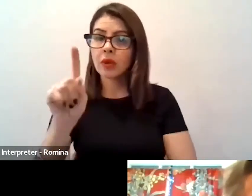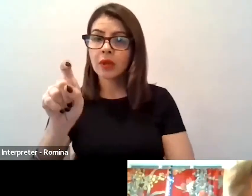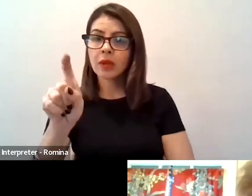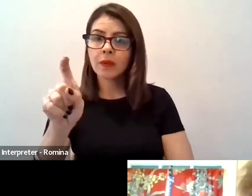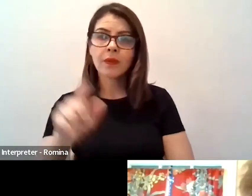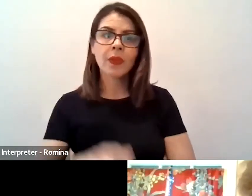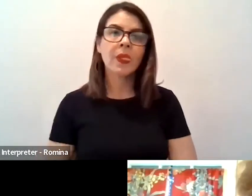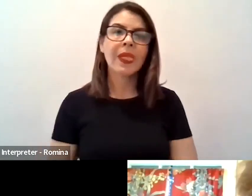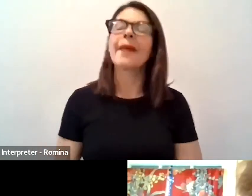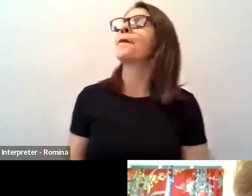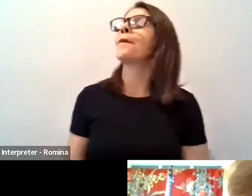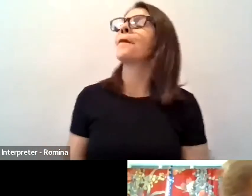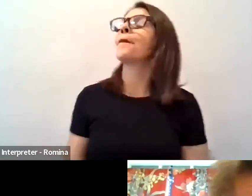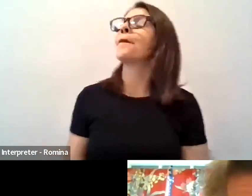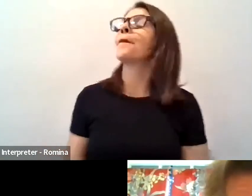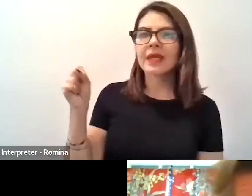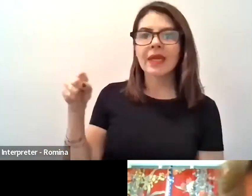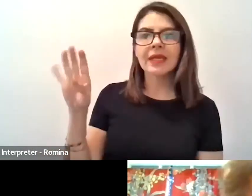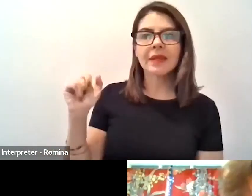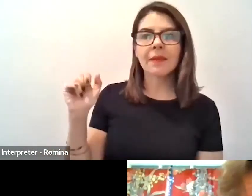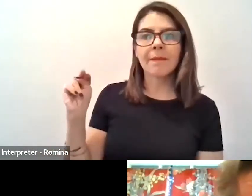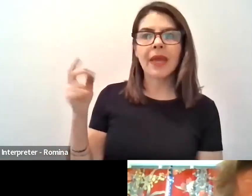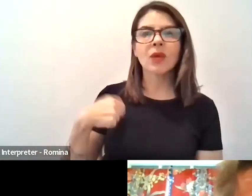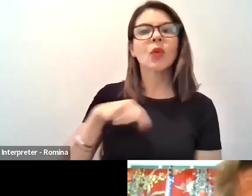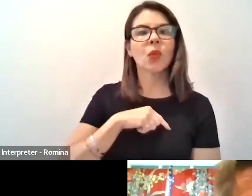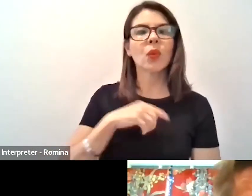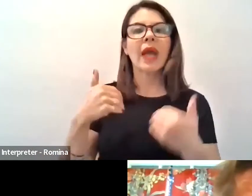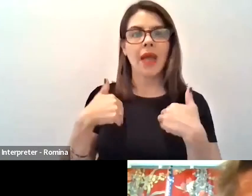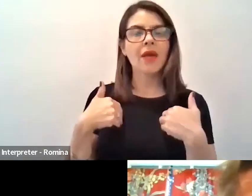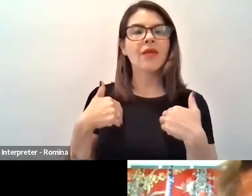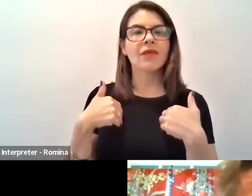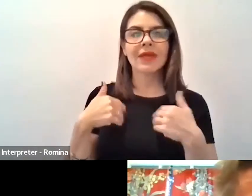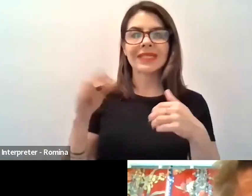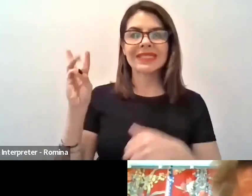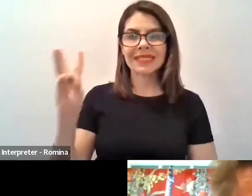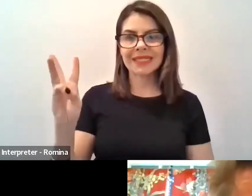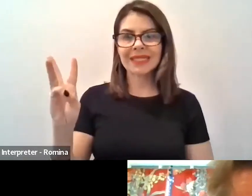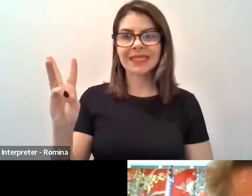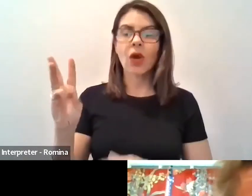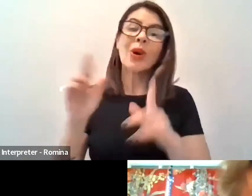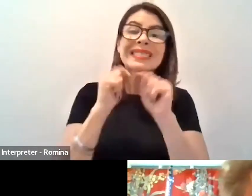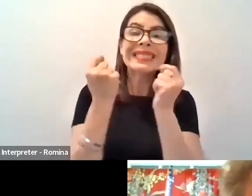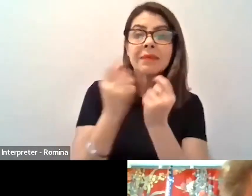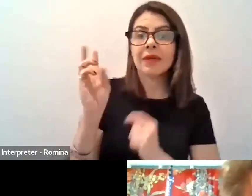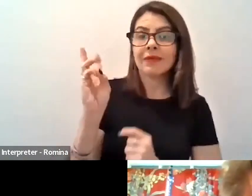[Jim Damis] Yes, Ben, We, we have six, a team of six in LA, a team of six